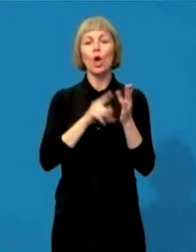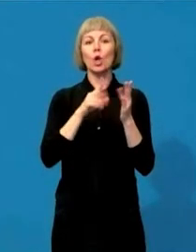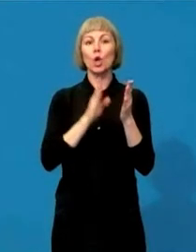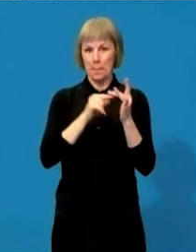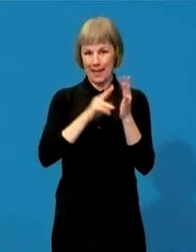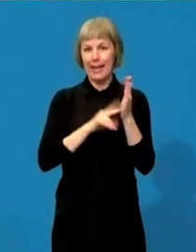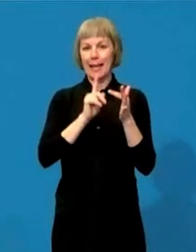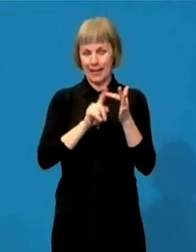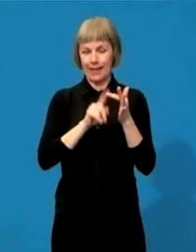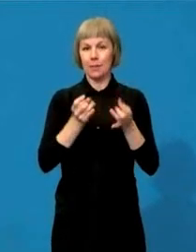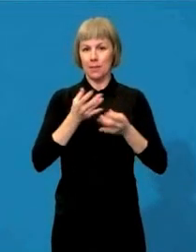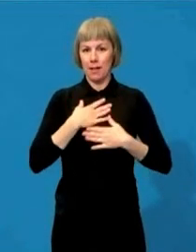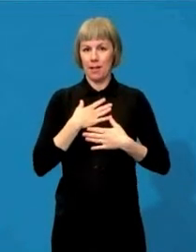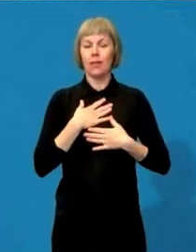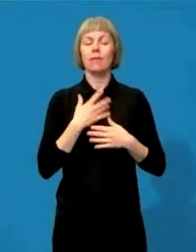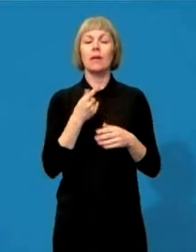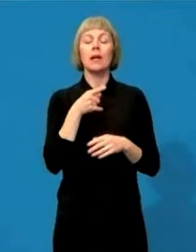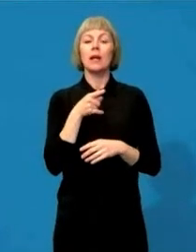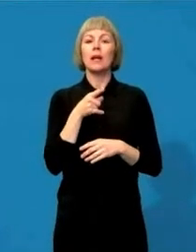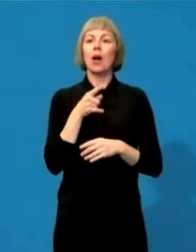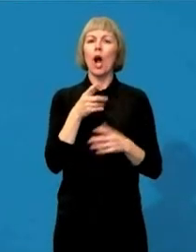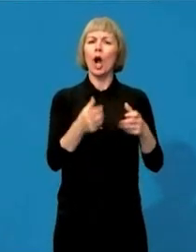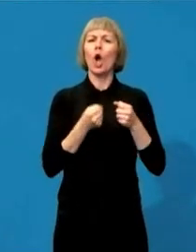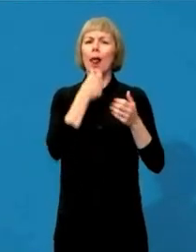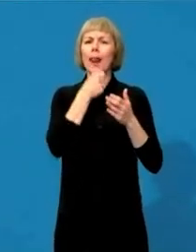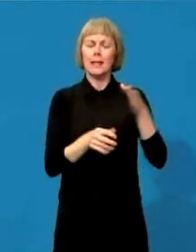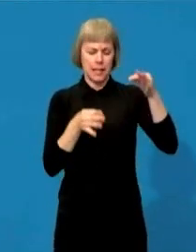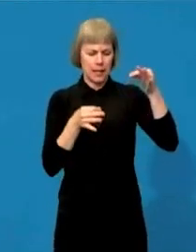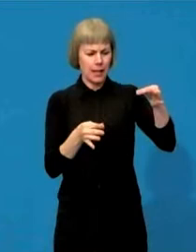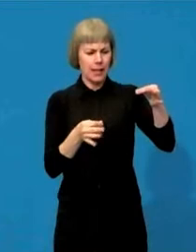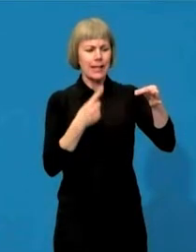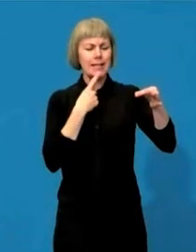this - of now that Tristan was getting put across to NDIS.